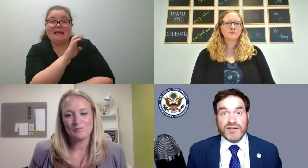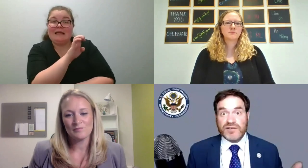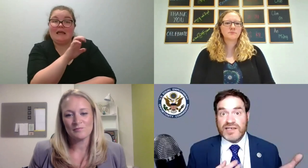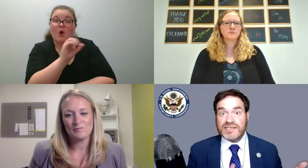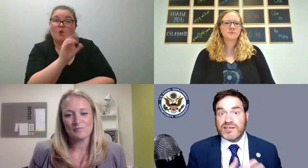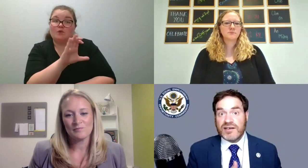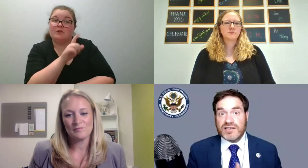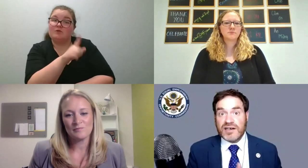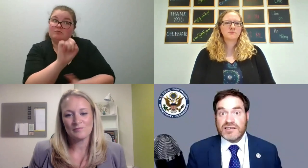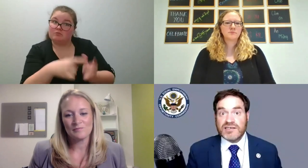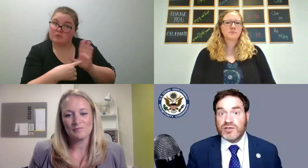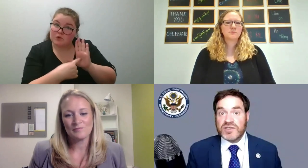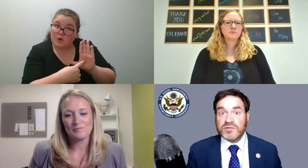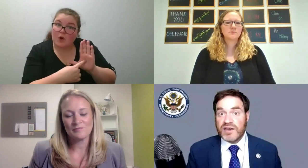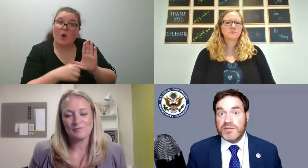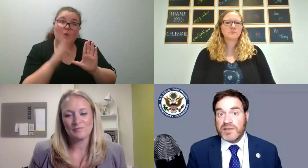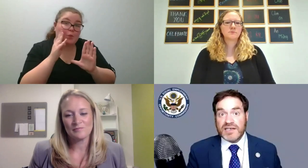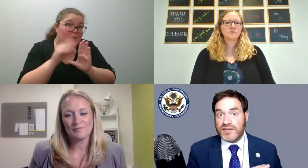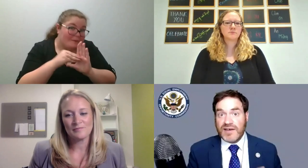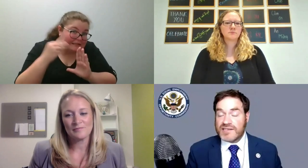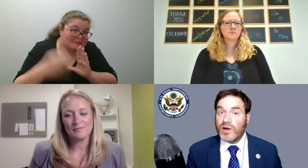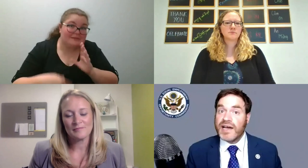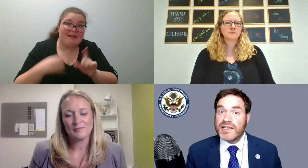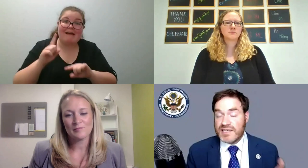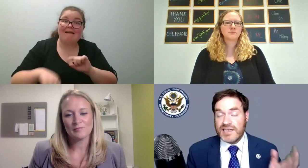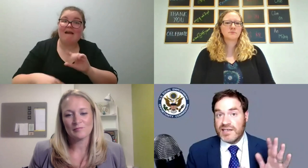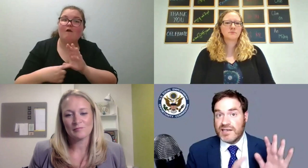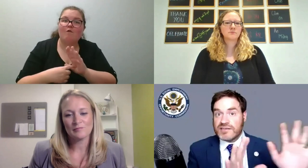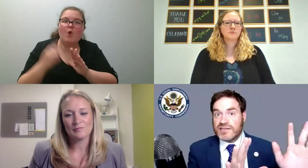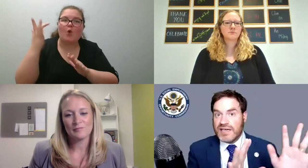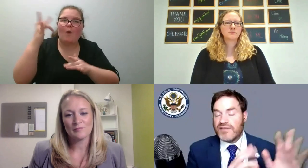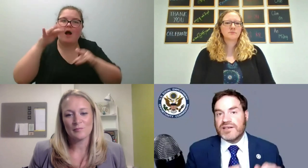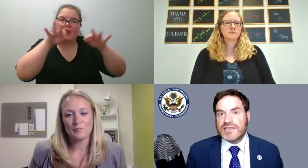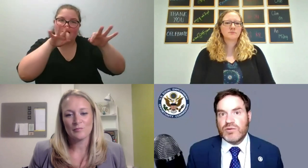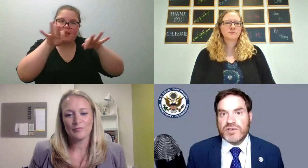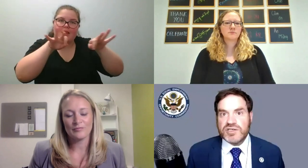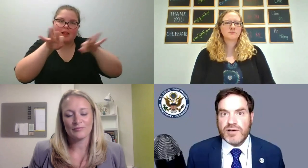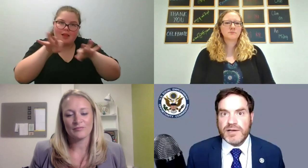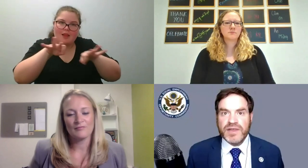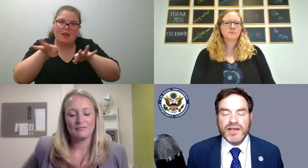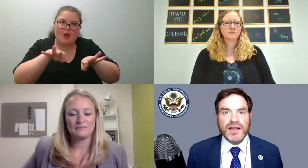for this is going to cost us too much money because of X, Y, and Z and here's the evidence that would show it.